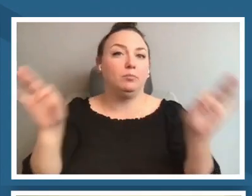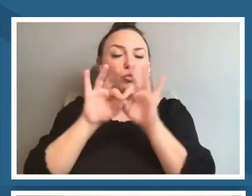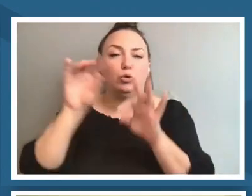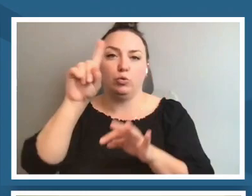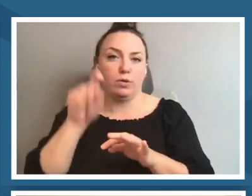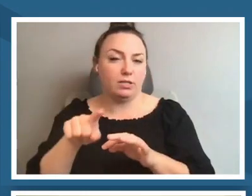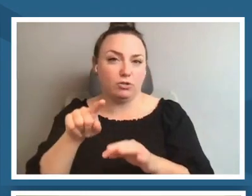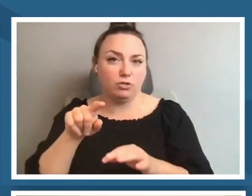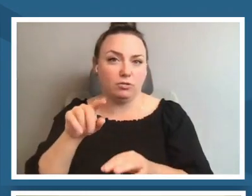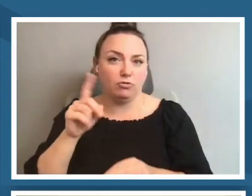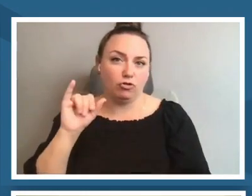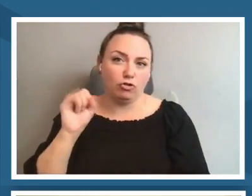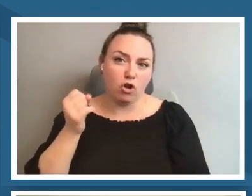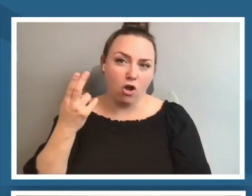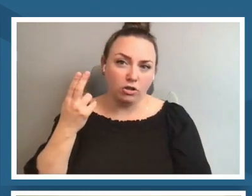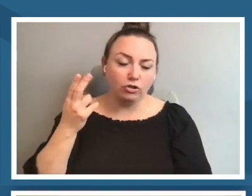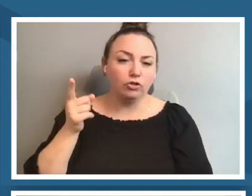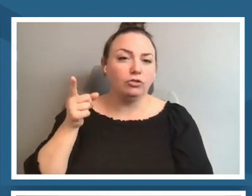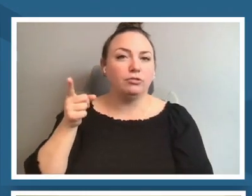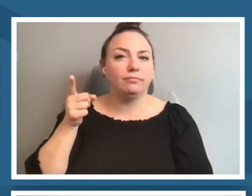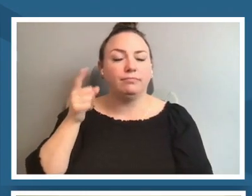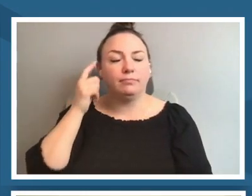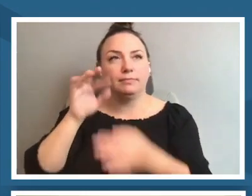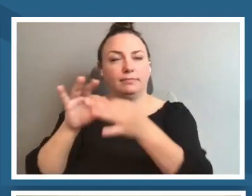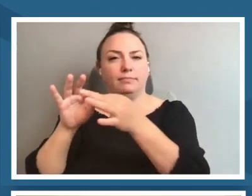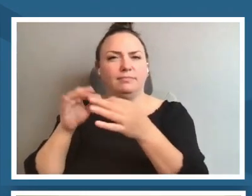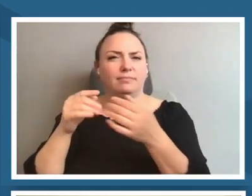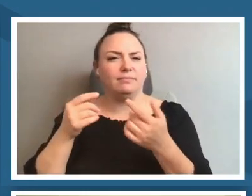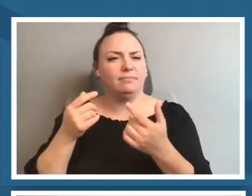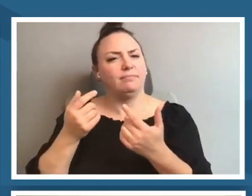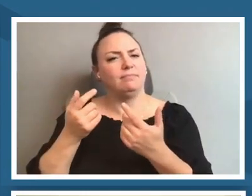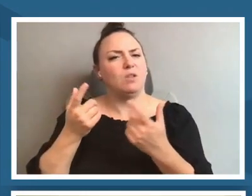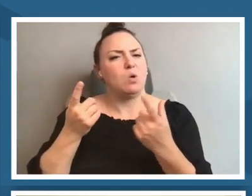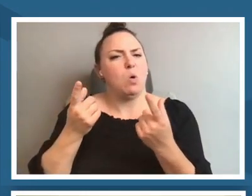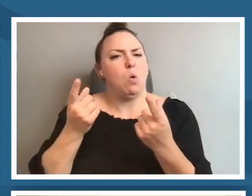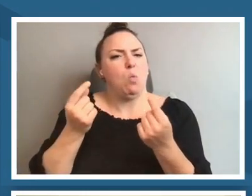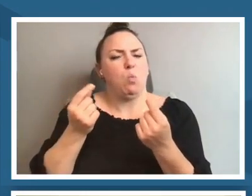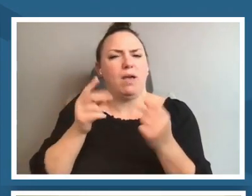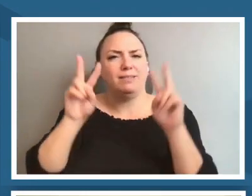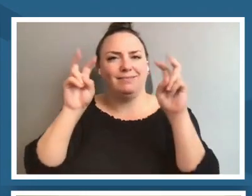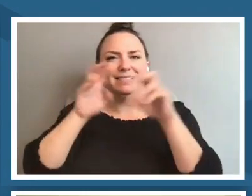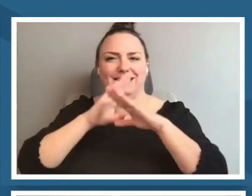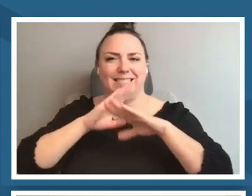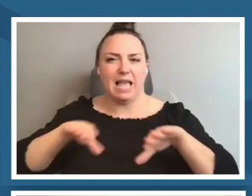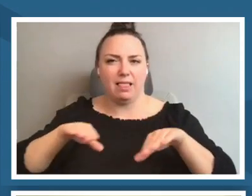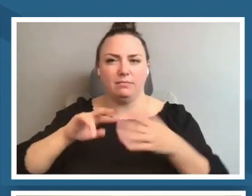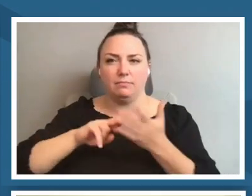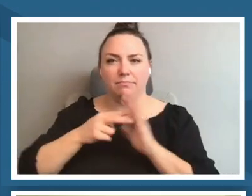kind of uh led us to is what are the silences what don't we know um and and